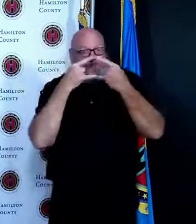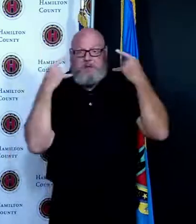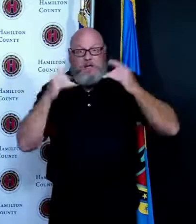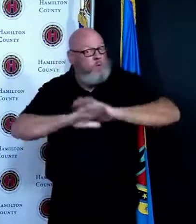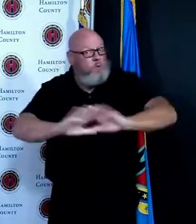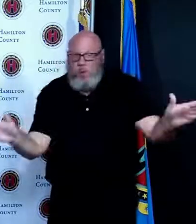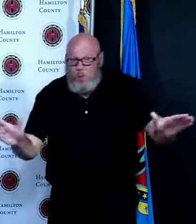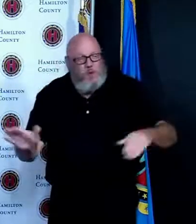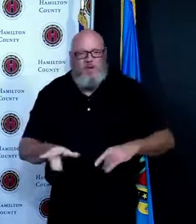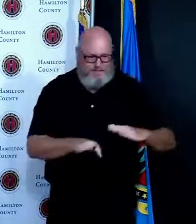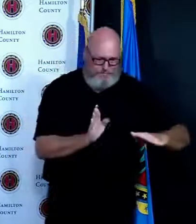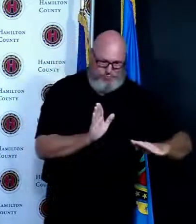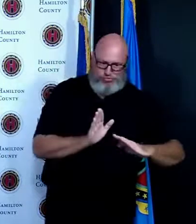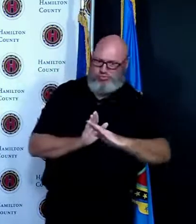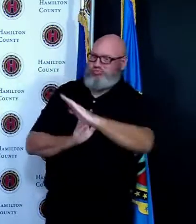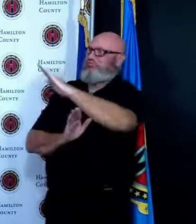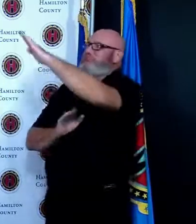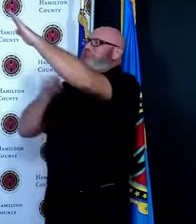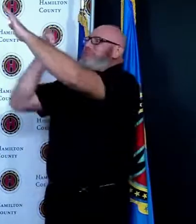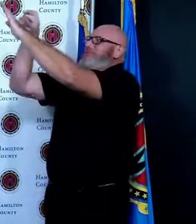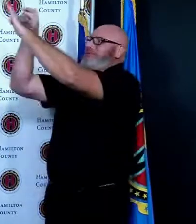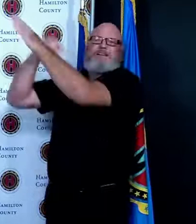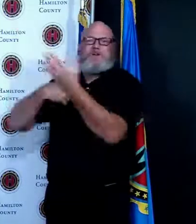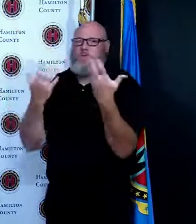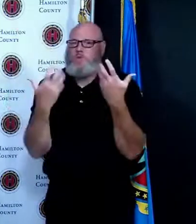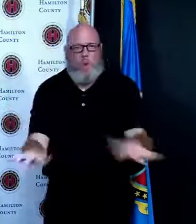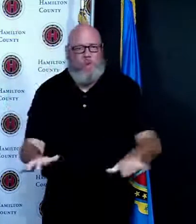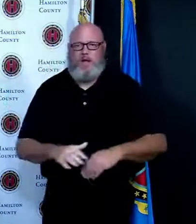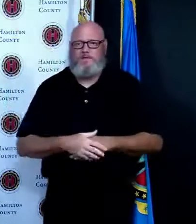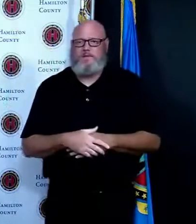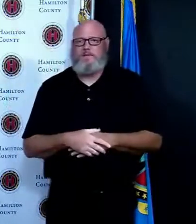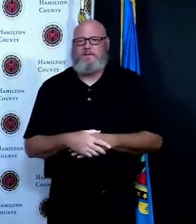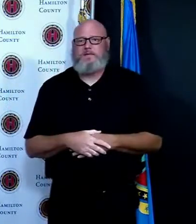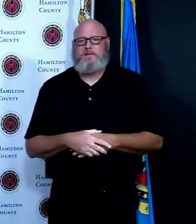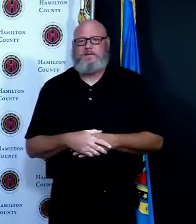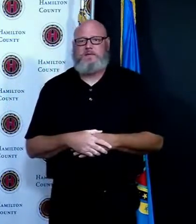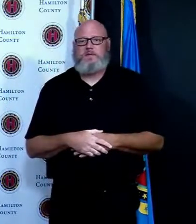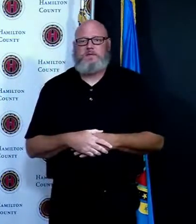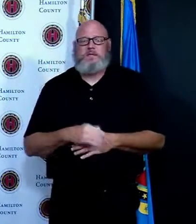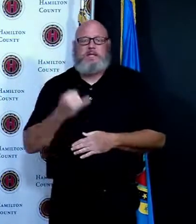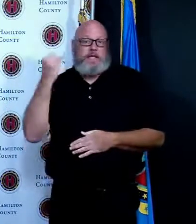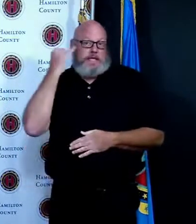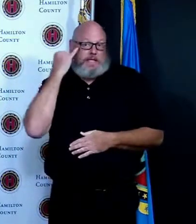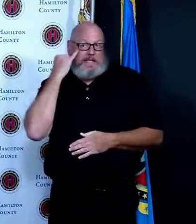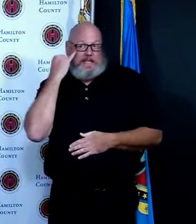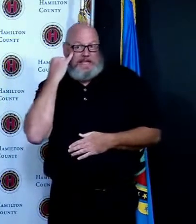today great customer will fill us in with more details on the spread and the numbers the data